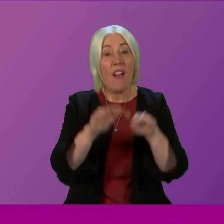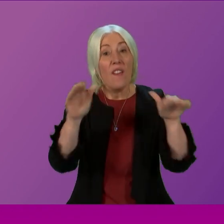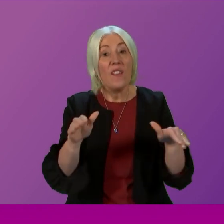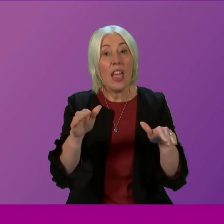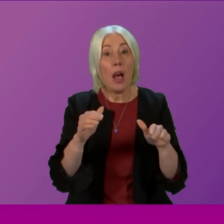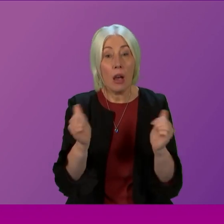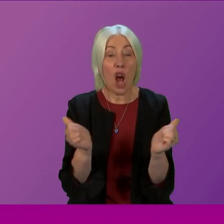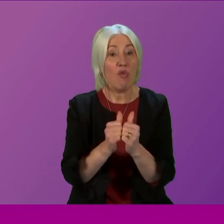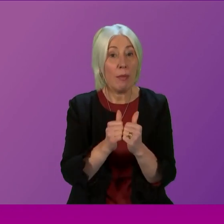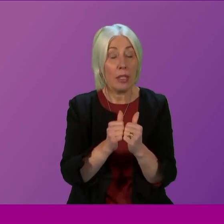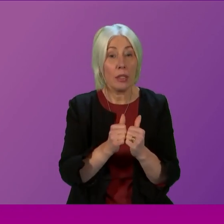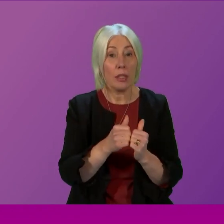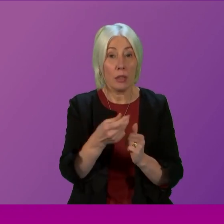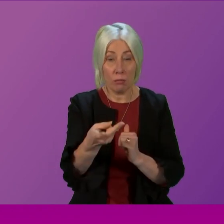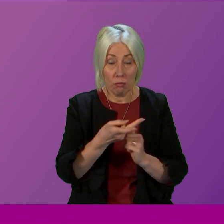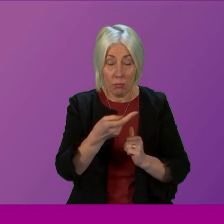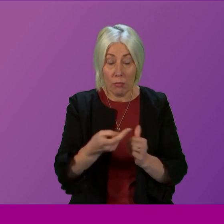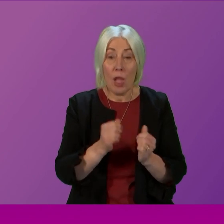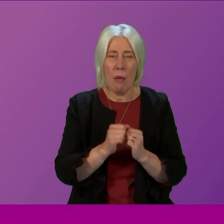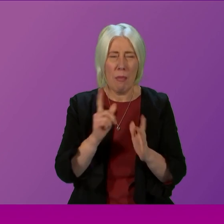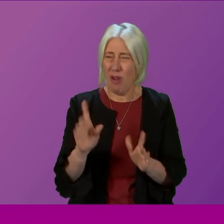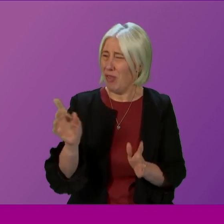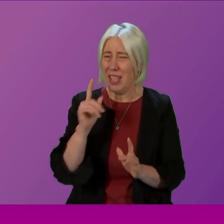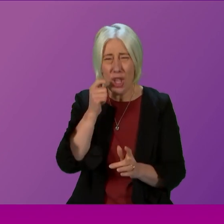The hypocrisy really is staggering. Stephen Kerr